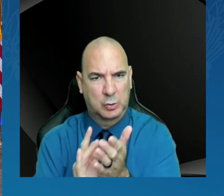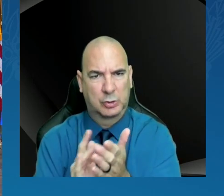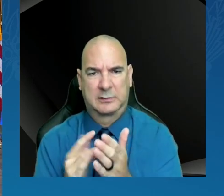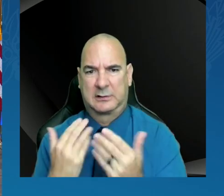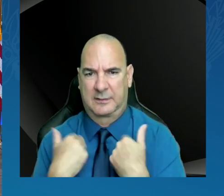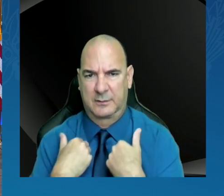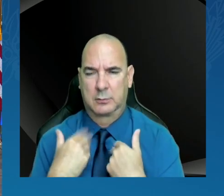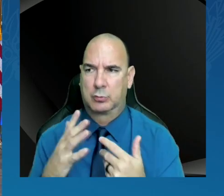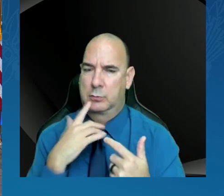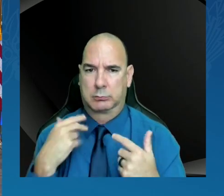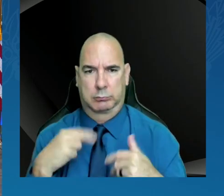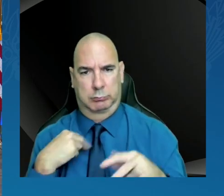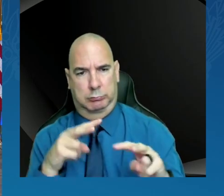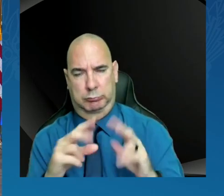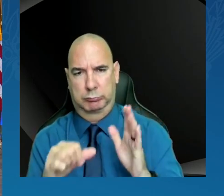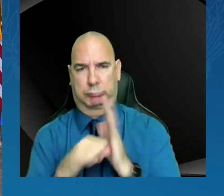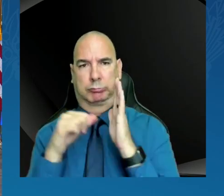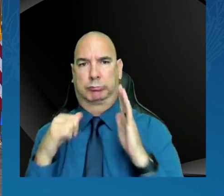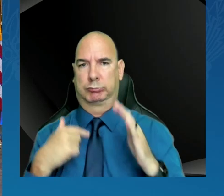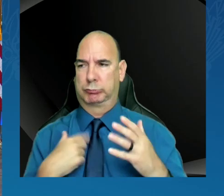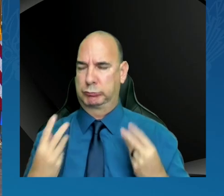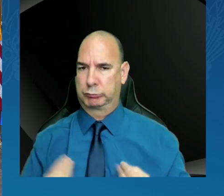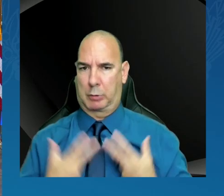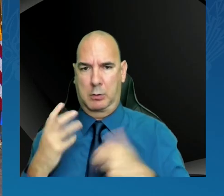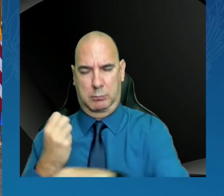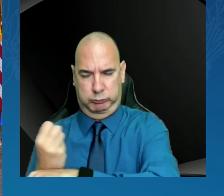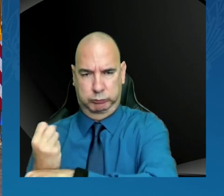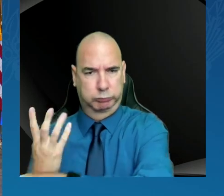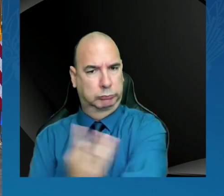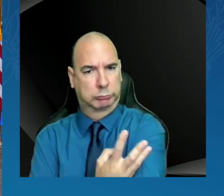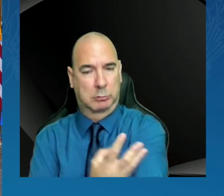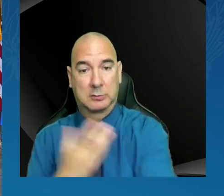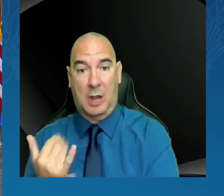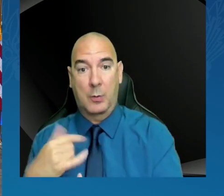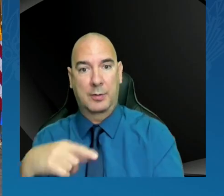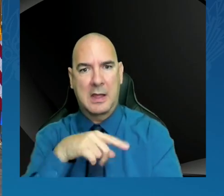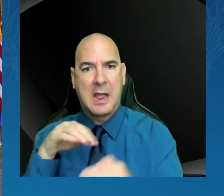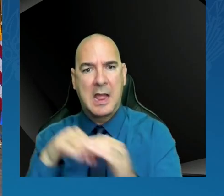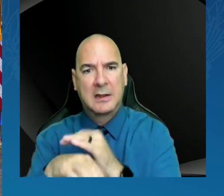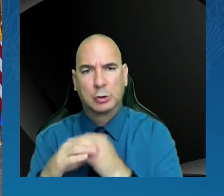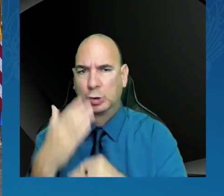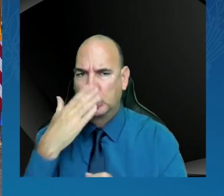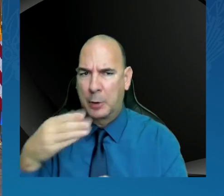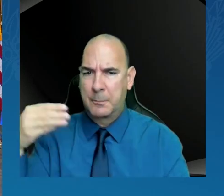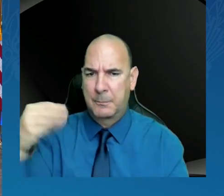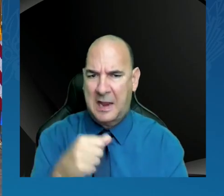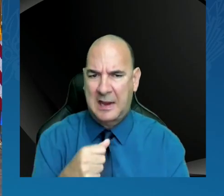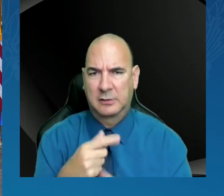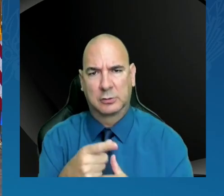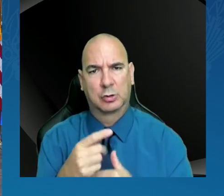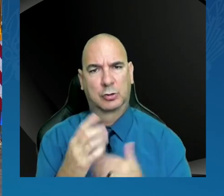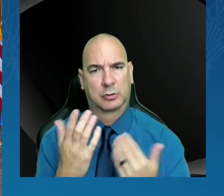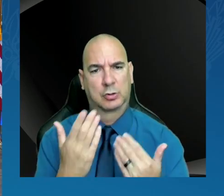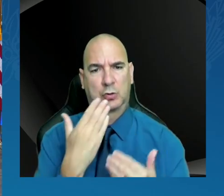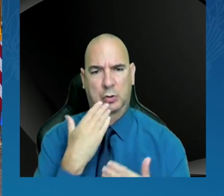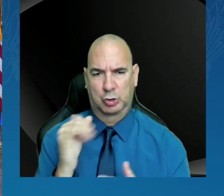those workers can now access good-paying union jobs -- jobs they can raise a family on, jobs they can build a future on,